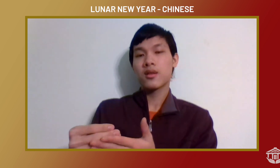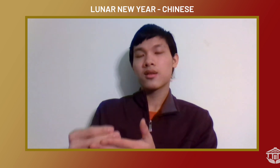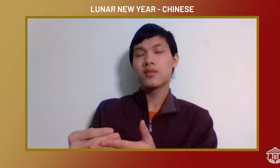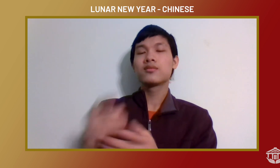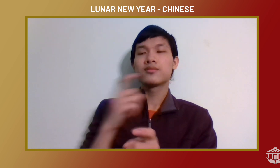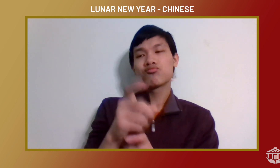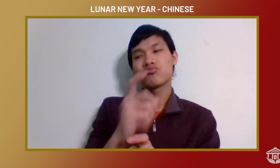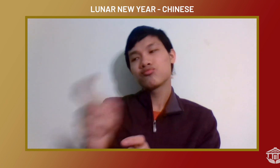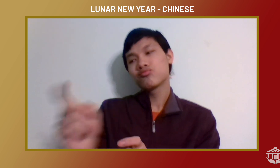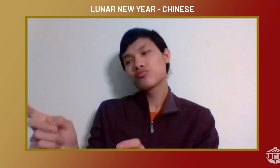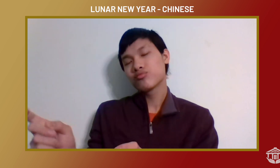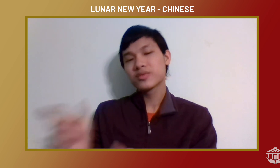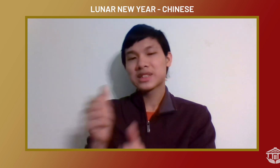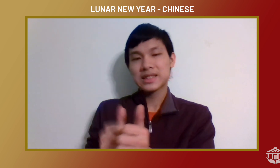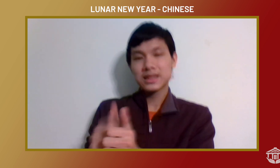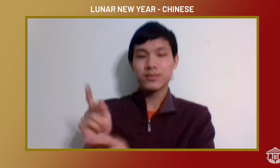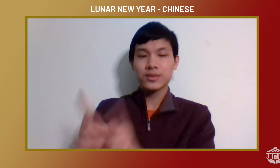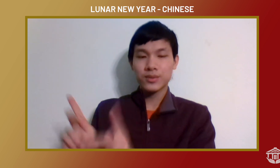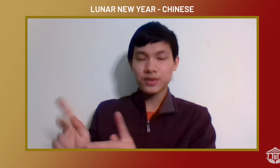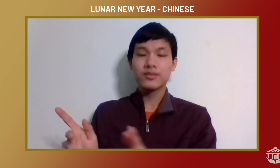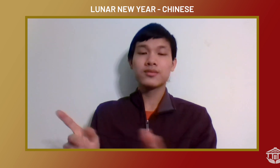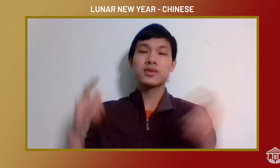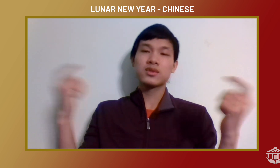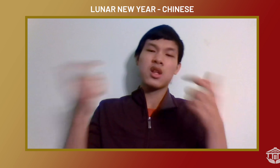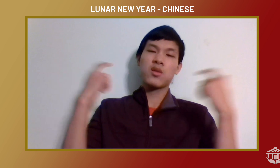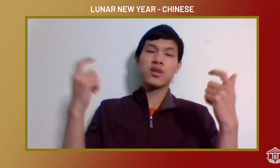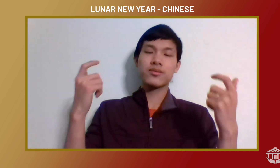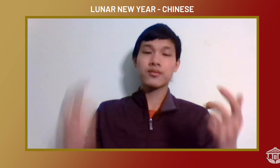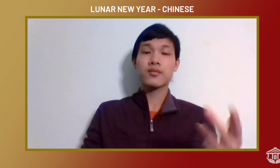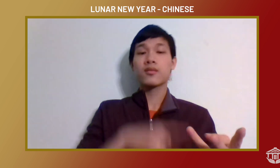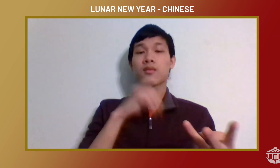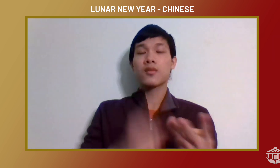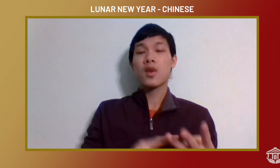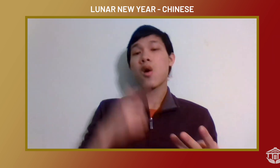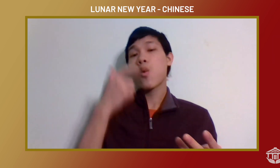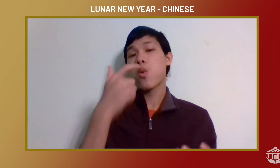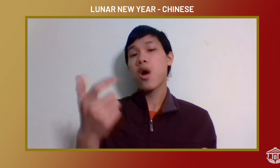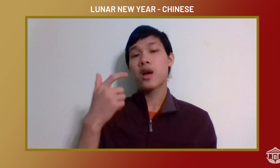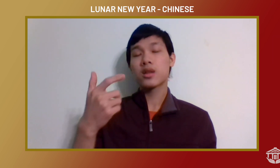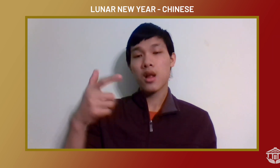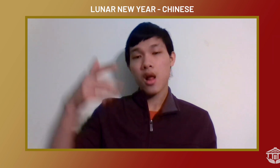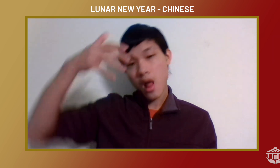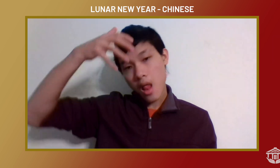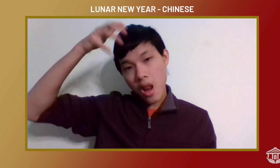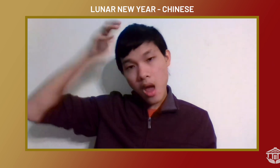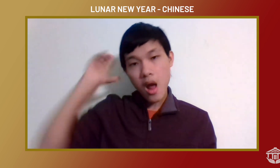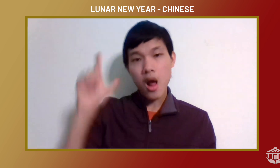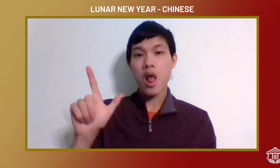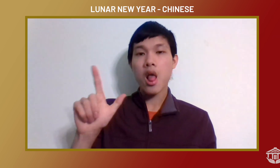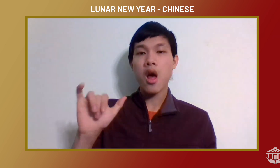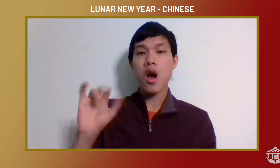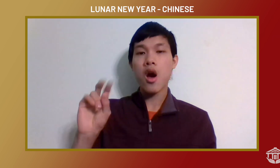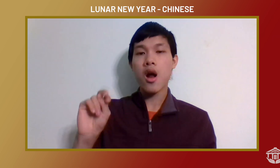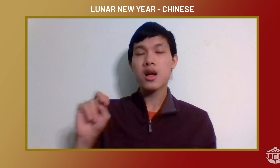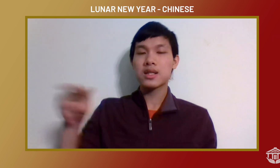for the red envelopes is that it is considered lucky. We also watch the lion dance where